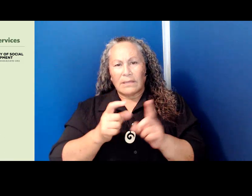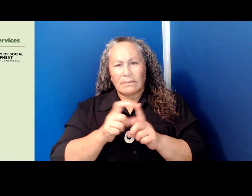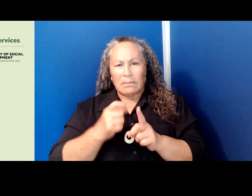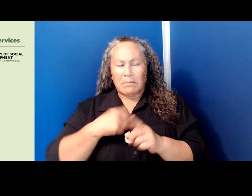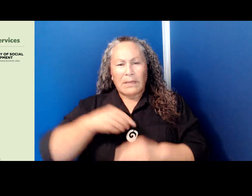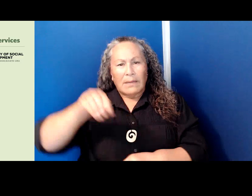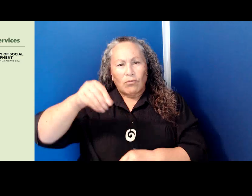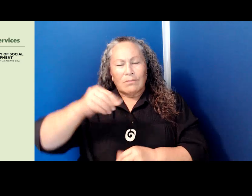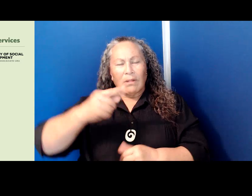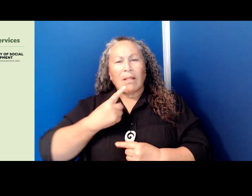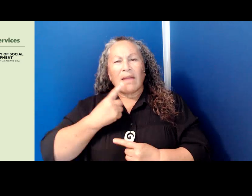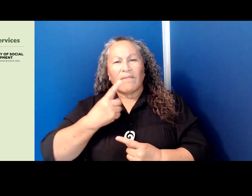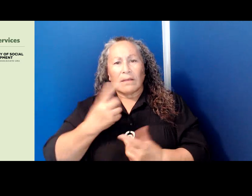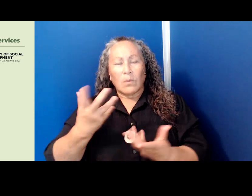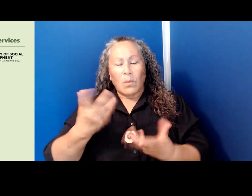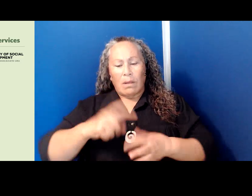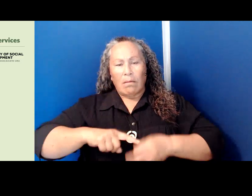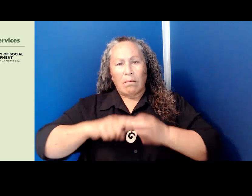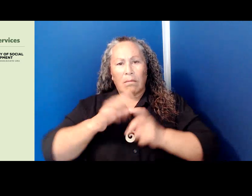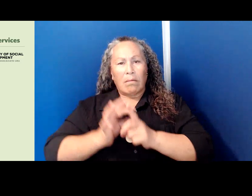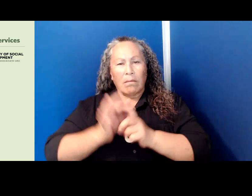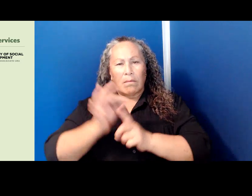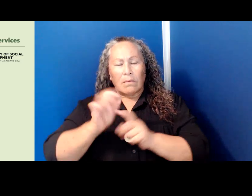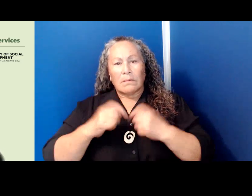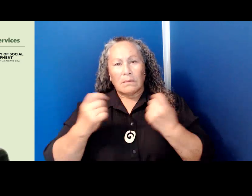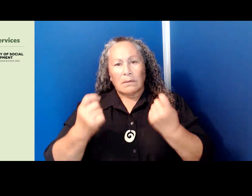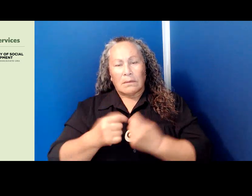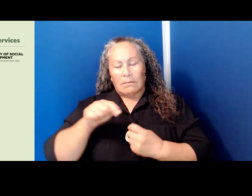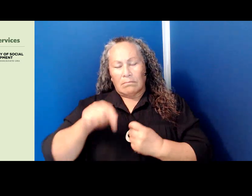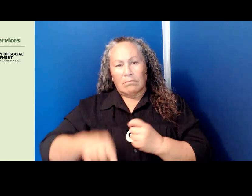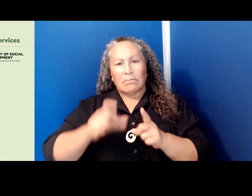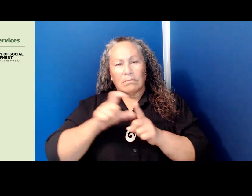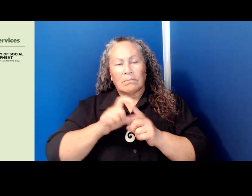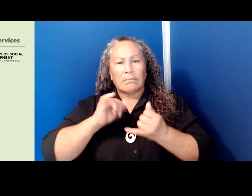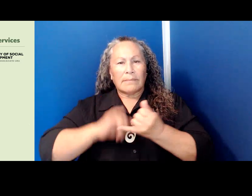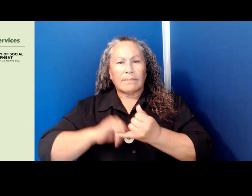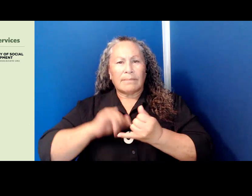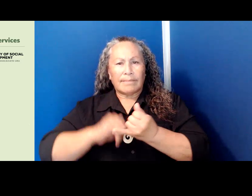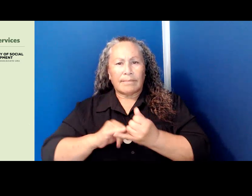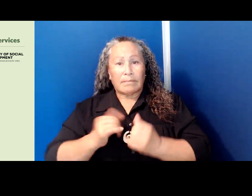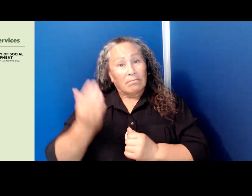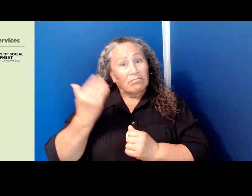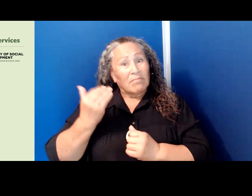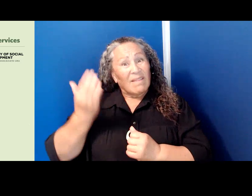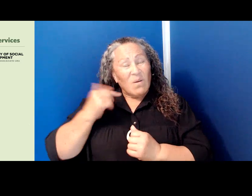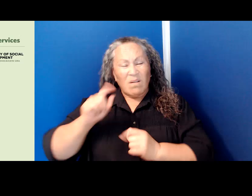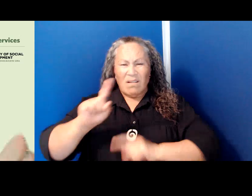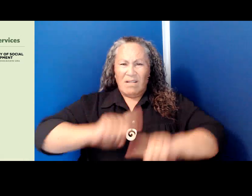in the Quality Improvement team here at DSS. Previously these forums have been facilitated